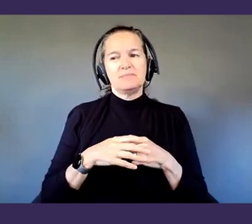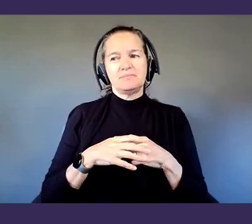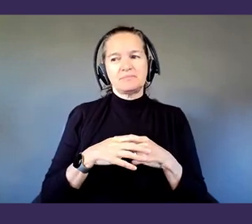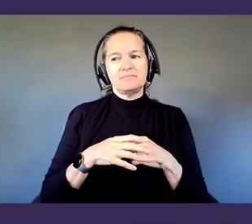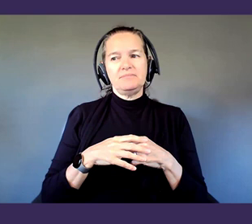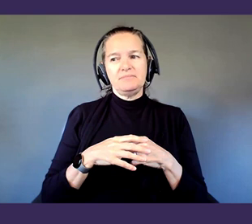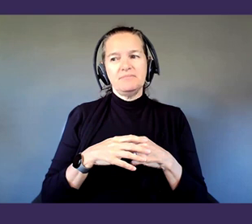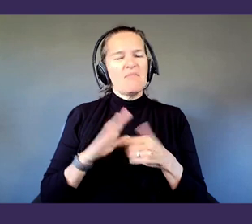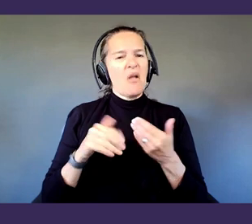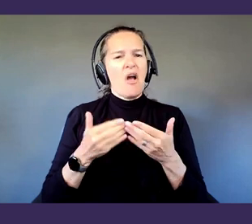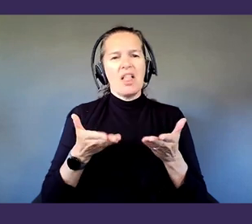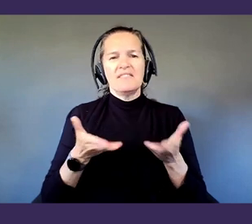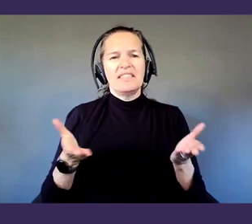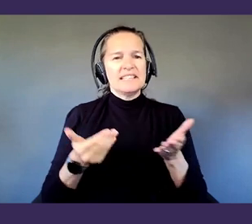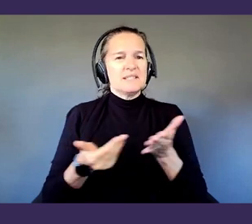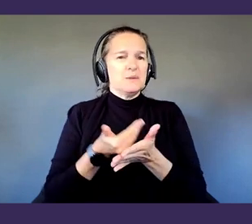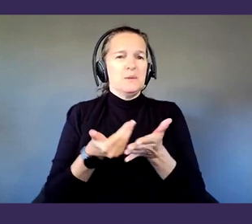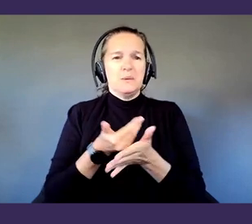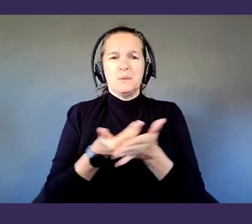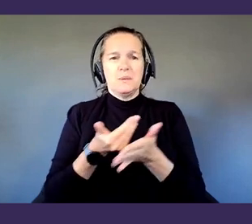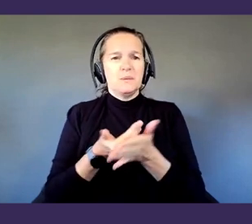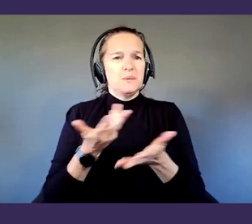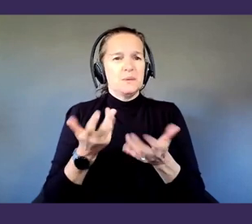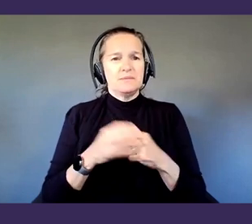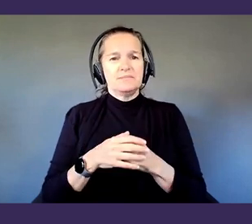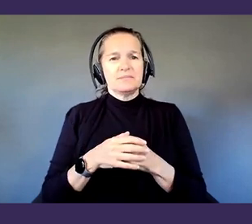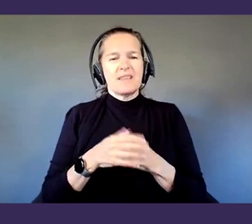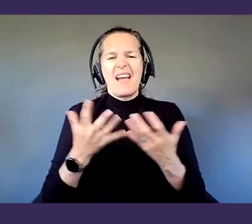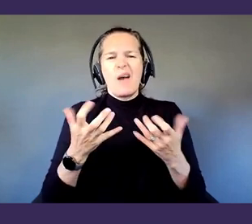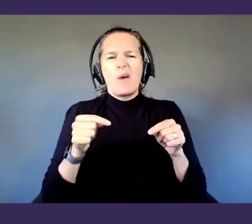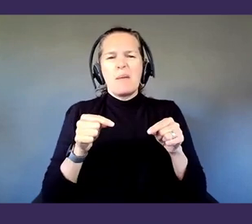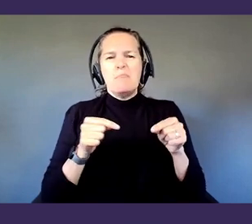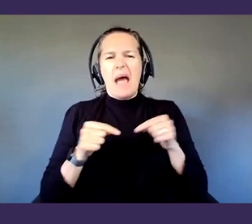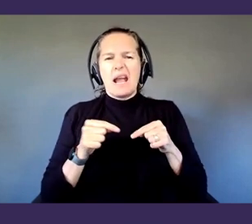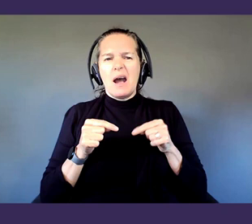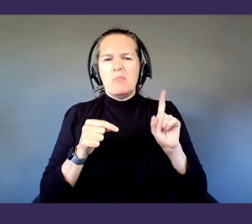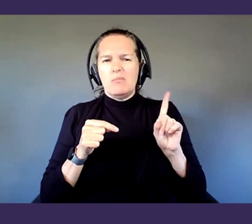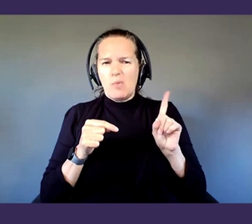I would like to kind of back up real quick and just say that, you know,